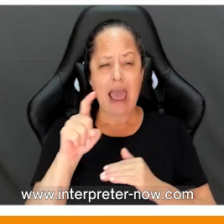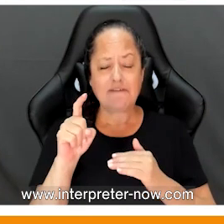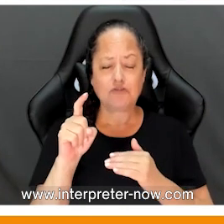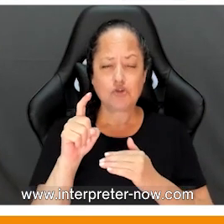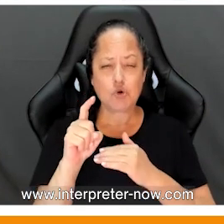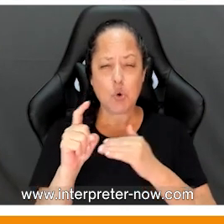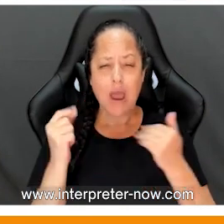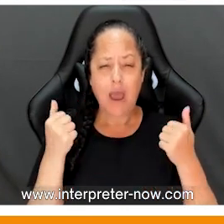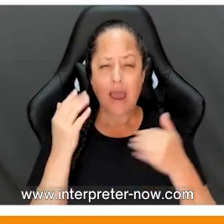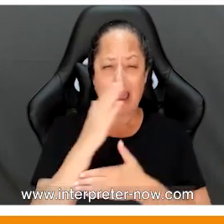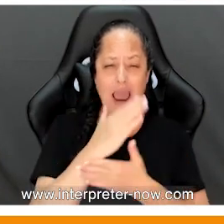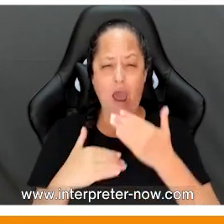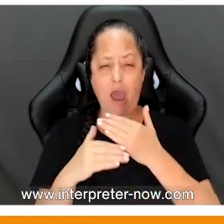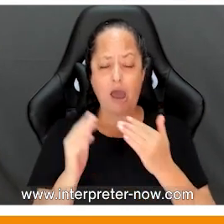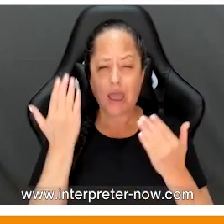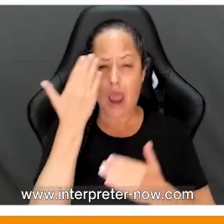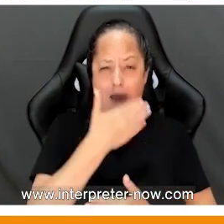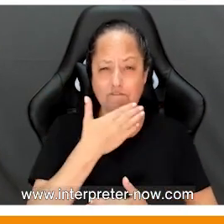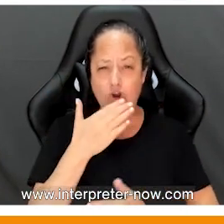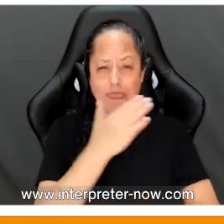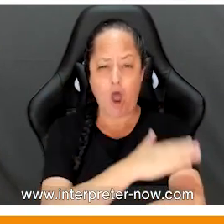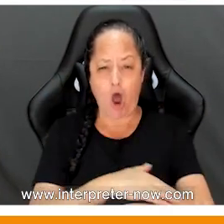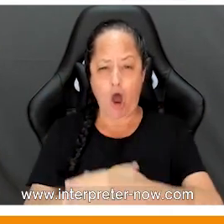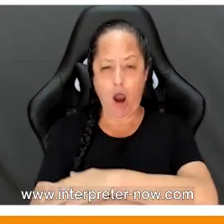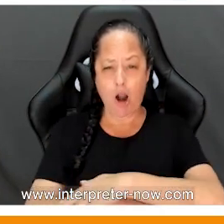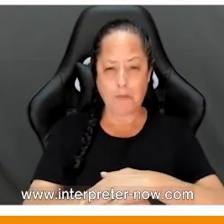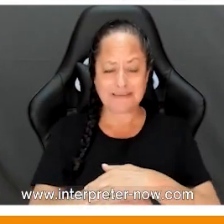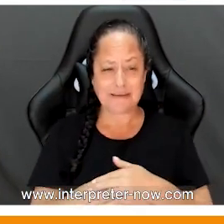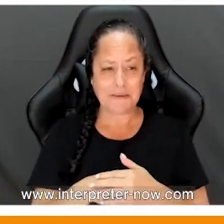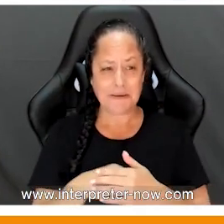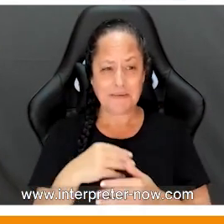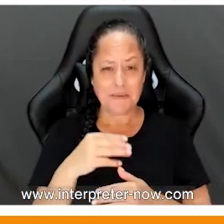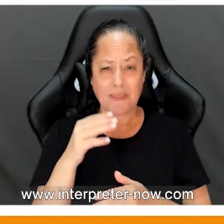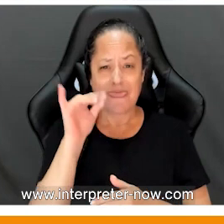to essentially cover their arms. It's a fascinating thing, but there's a tonne of policies like this.